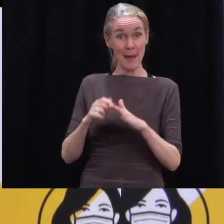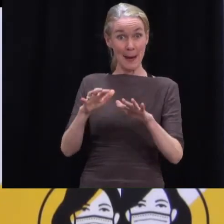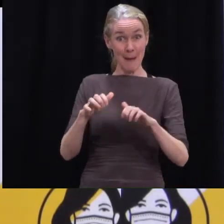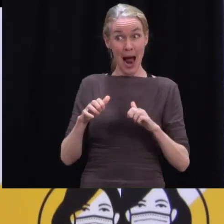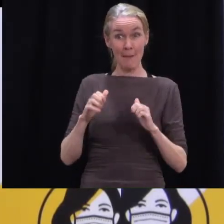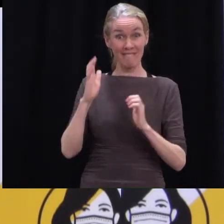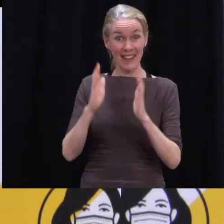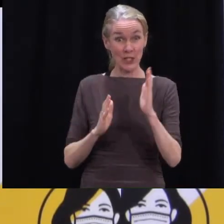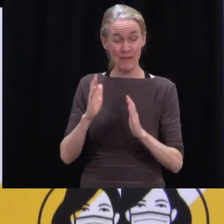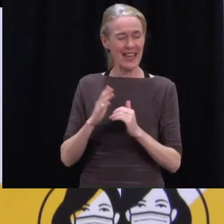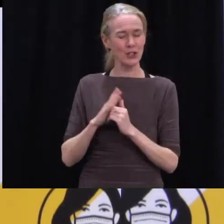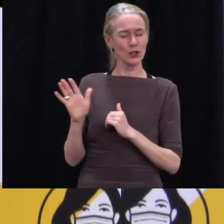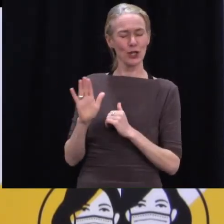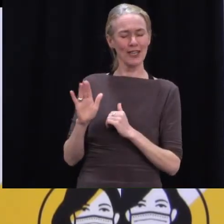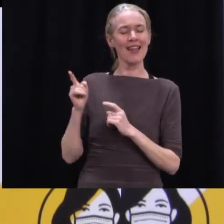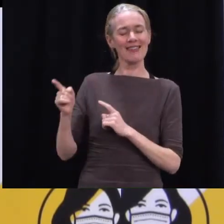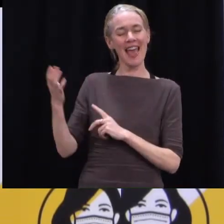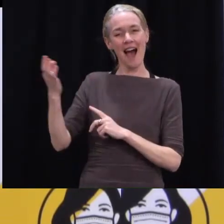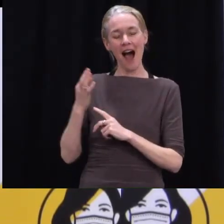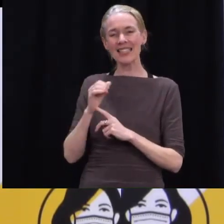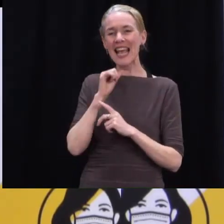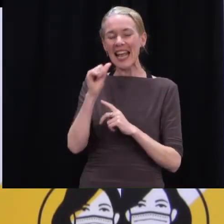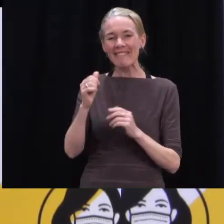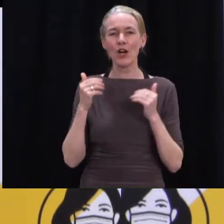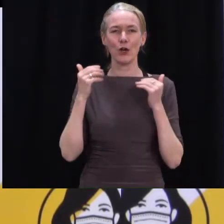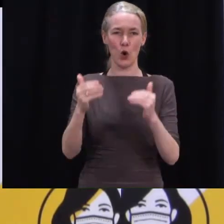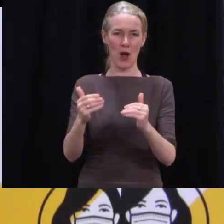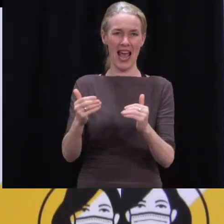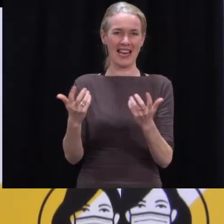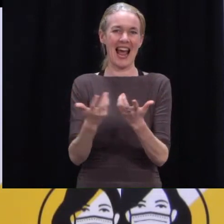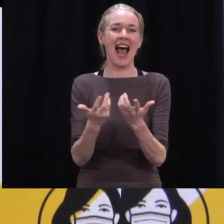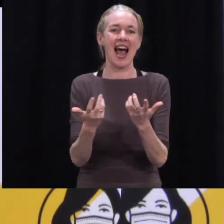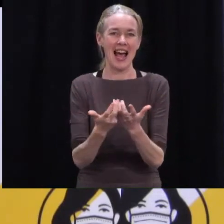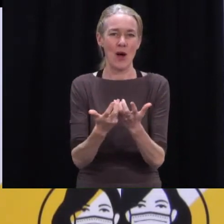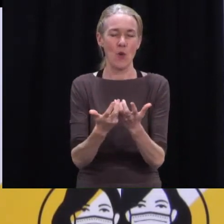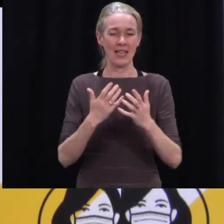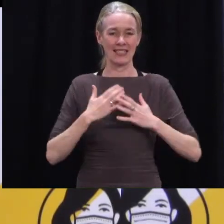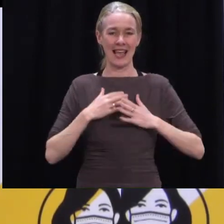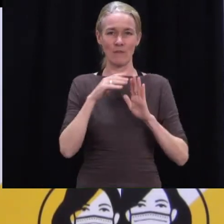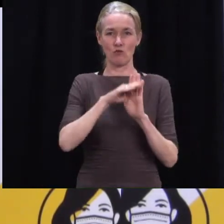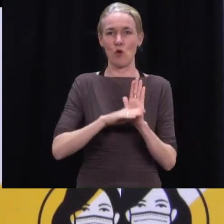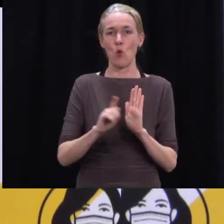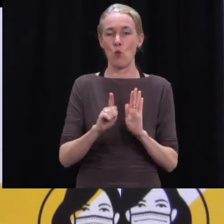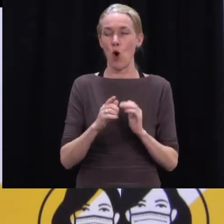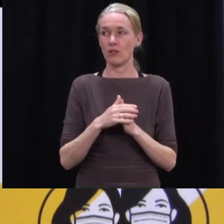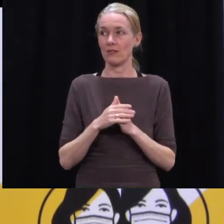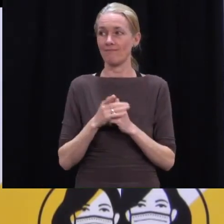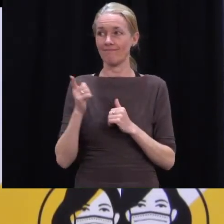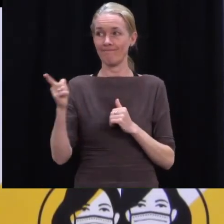chamber? >> I wasn't asked for advice on that. I was asked for advice on how any risk could be